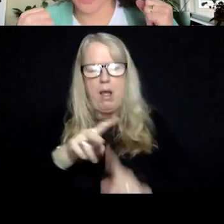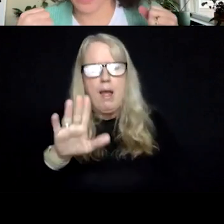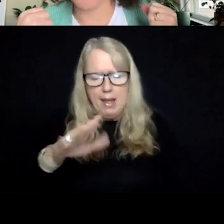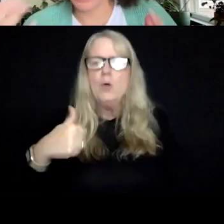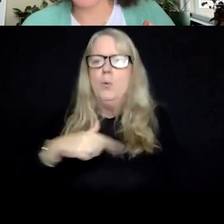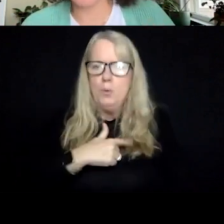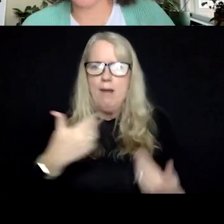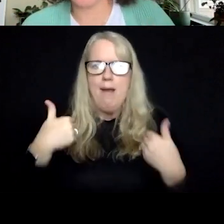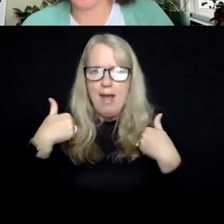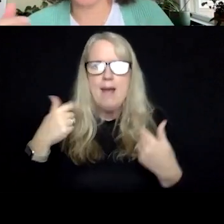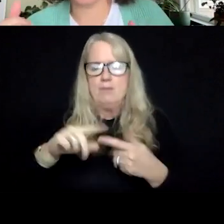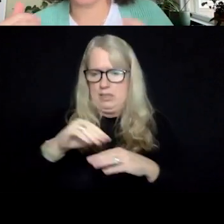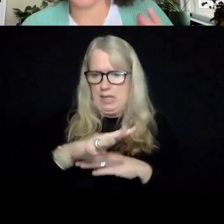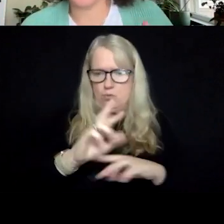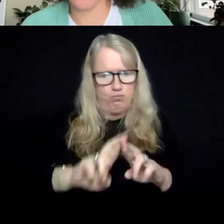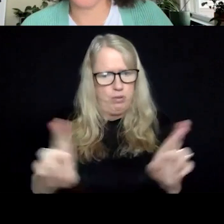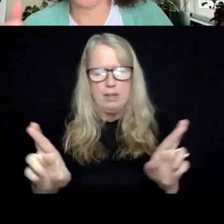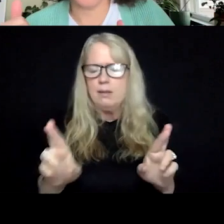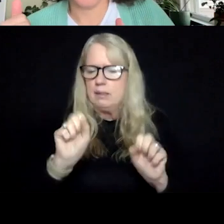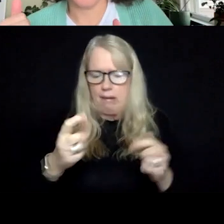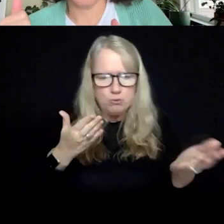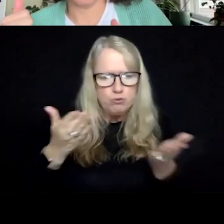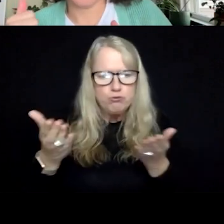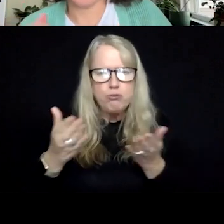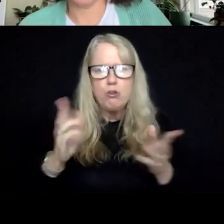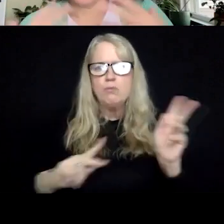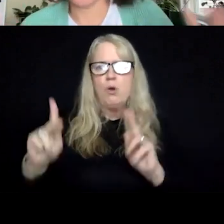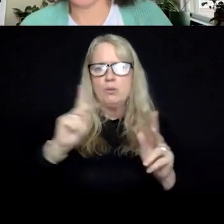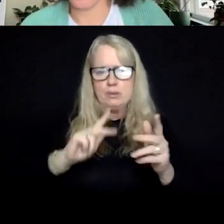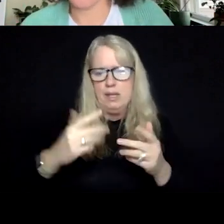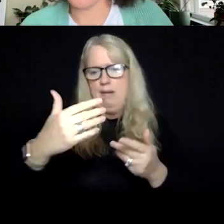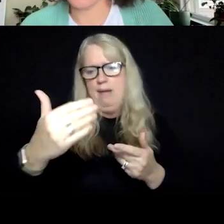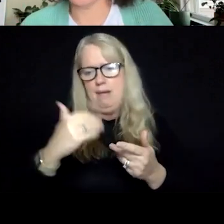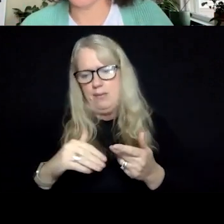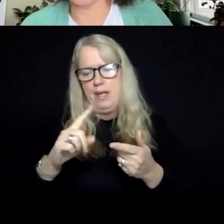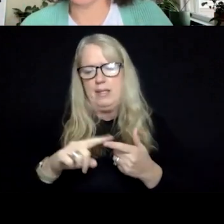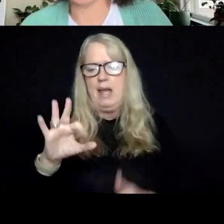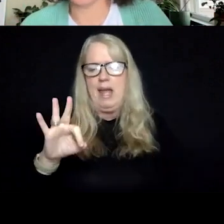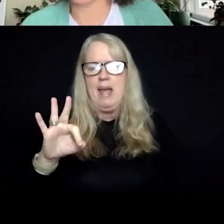COUNSELLORS WHO ARE PREPARED TO SERVE FOLKS AND THE FTD IS